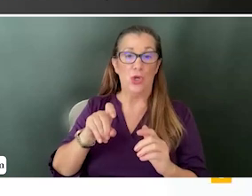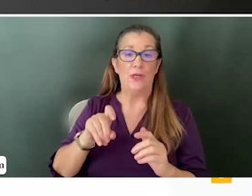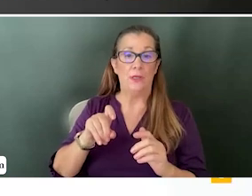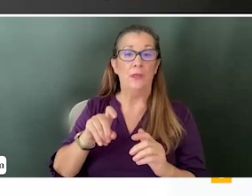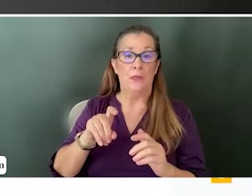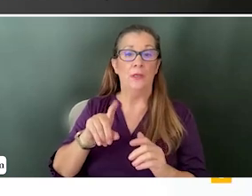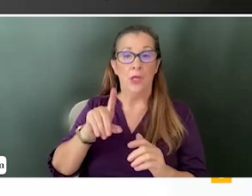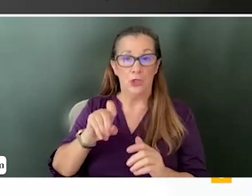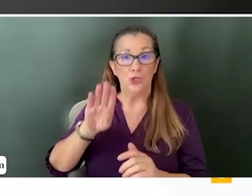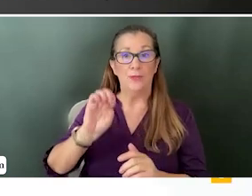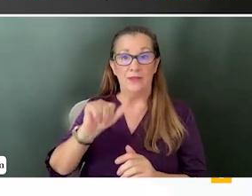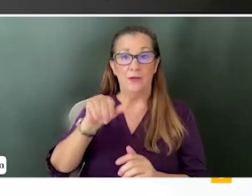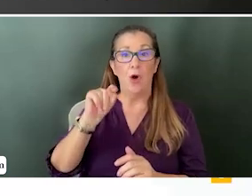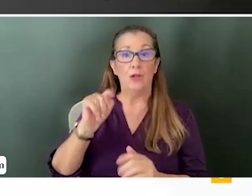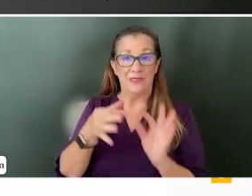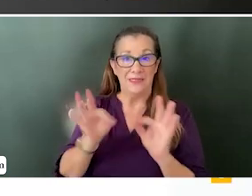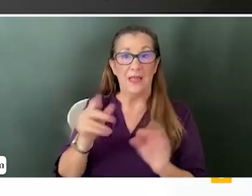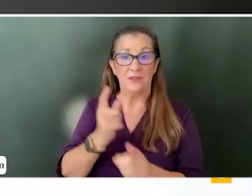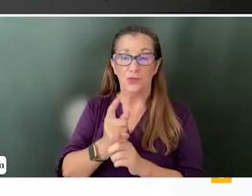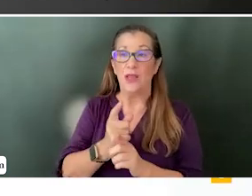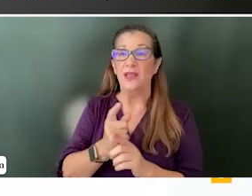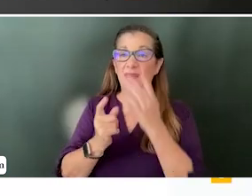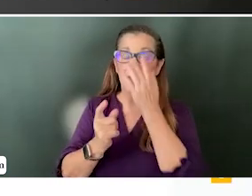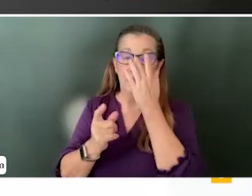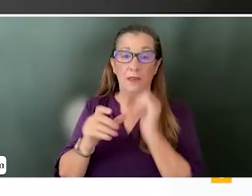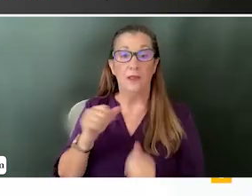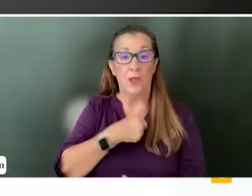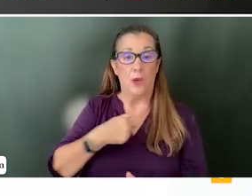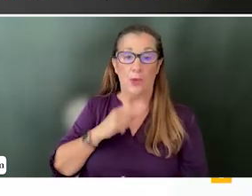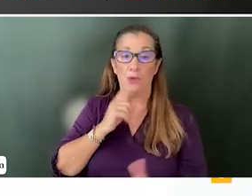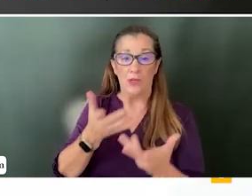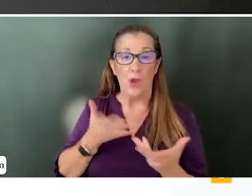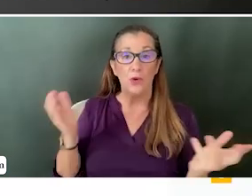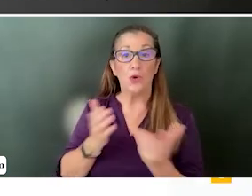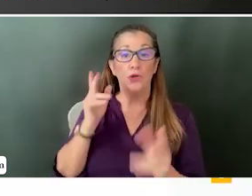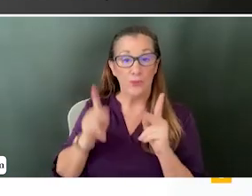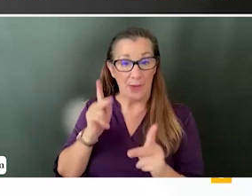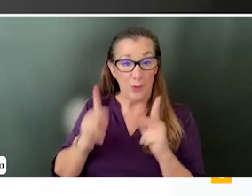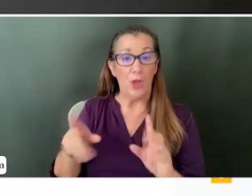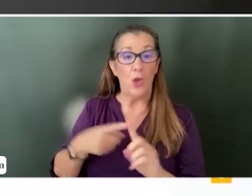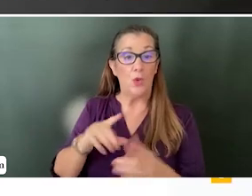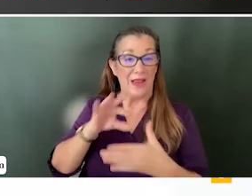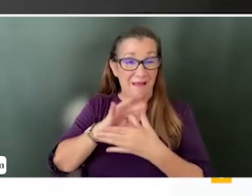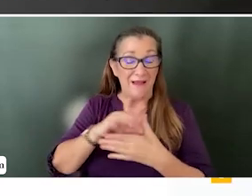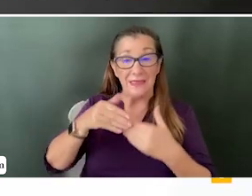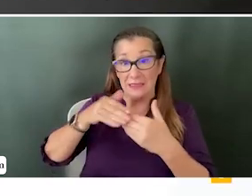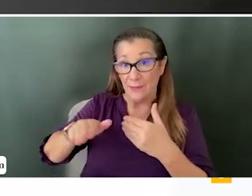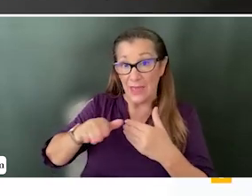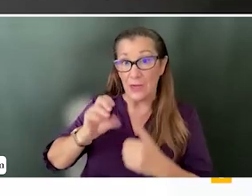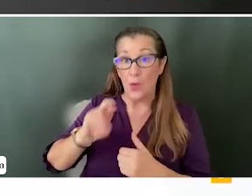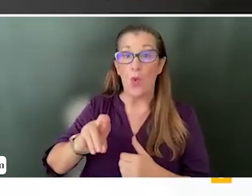That should be the alt text, right? And so we really want to encourage individuals that when content is submitted or it is auto generated,